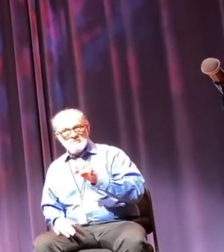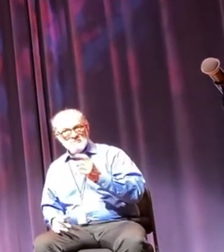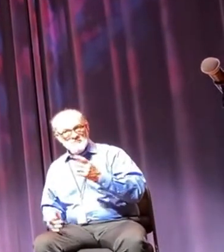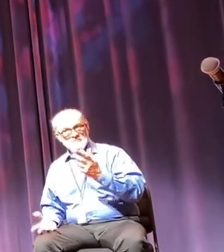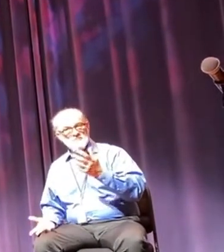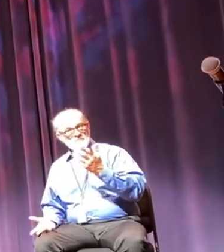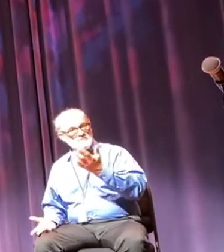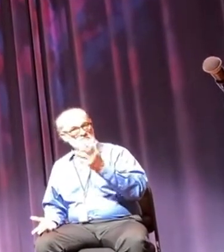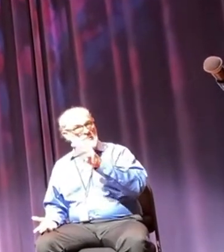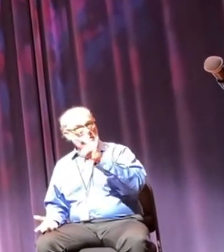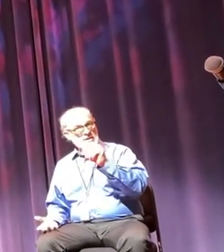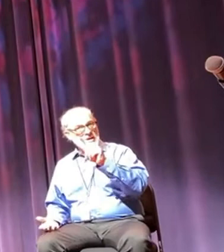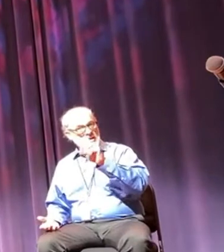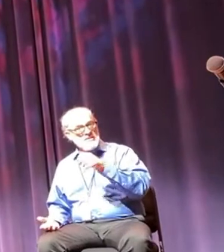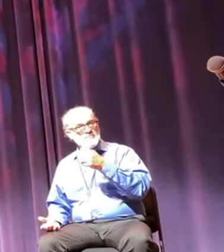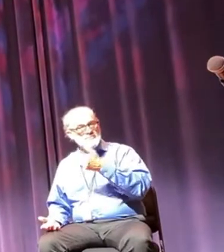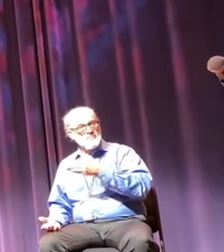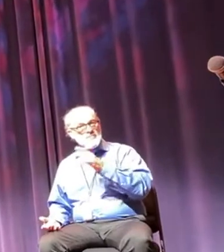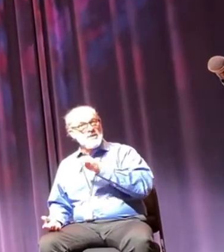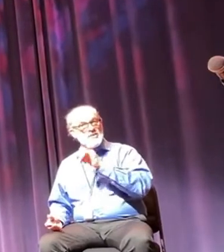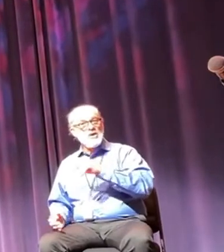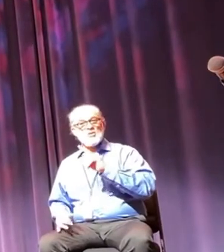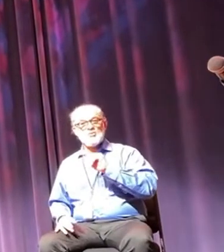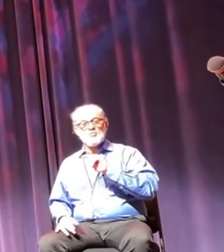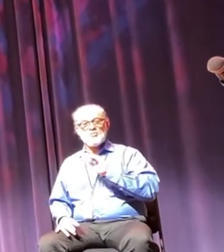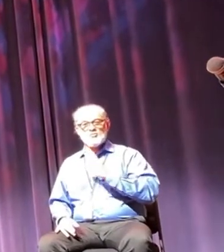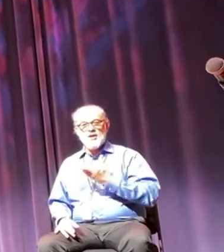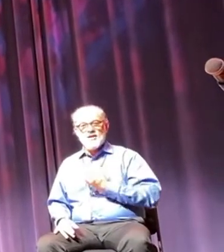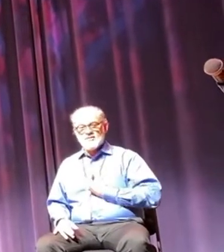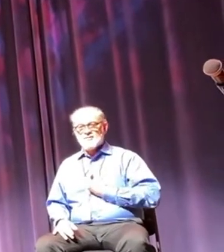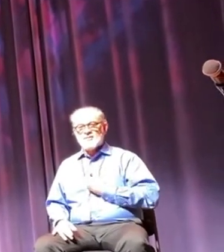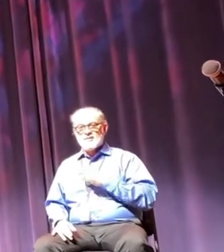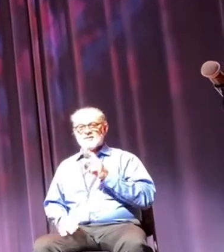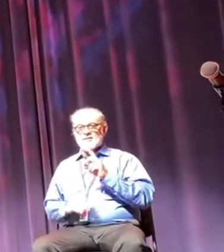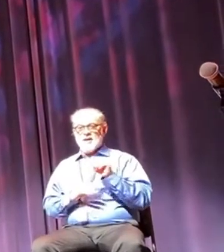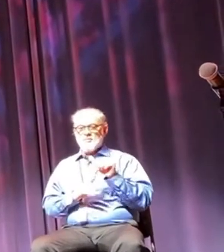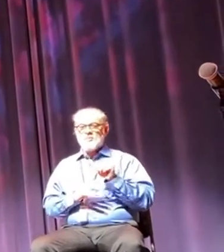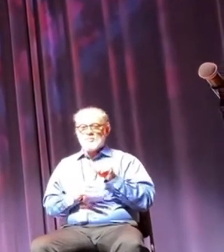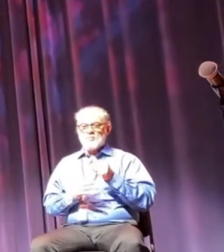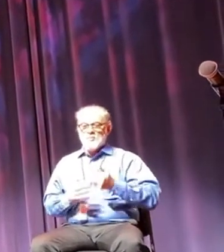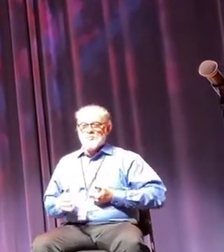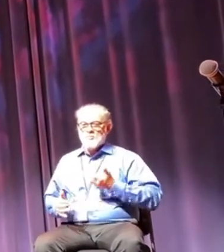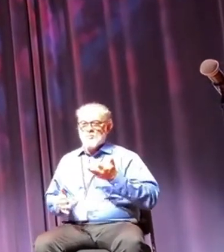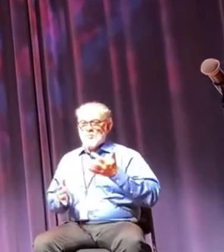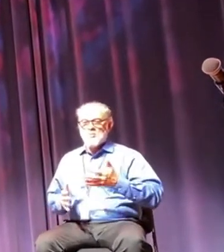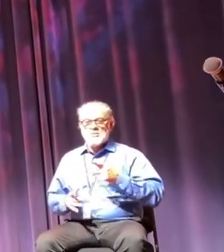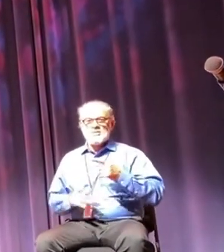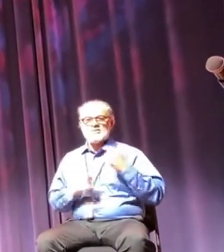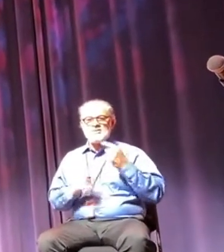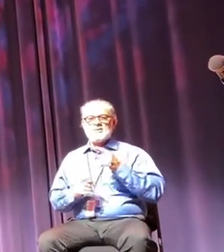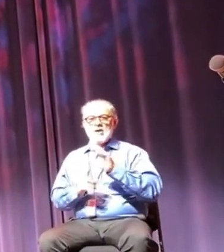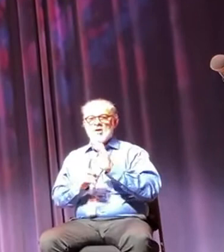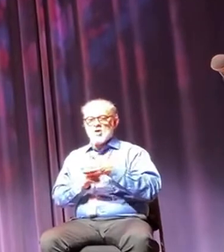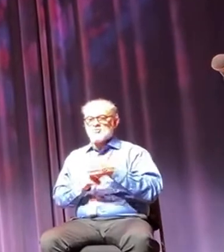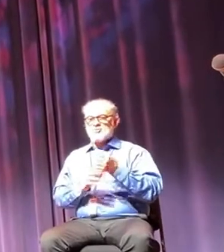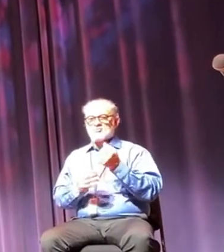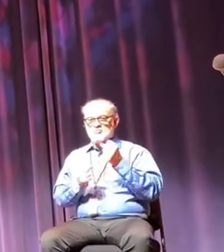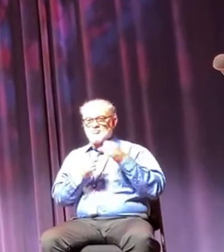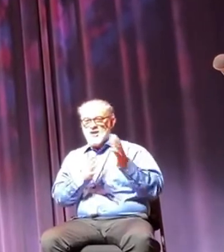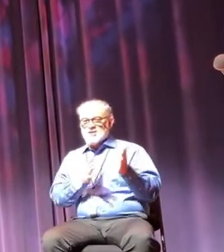Kay Ulanday Barrett is a Trans Filipinx disabled poet, essayist, cultural strategist and A+ napper.